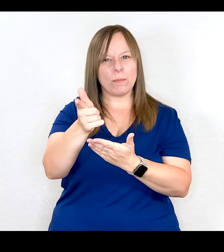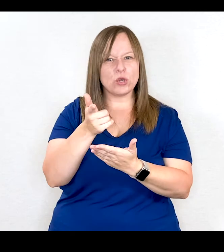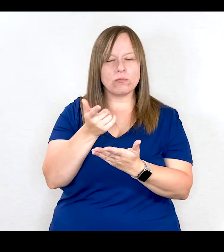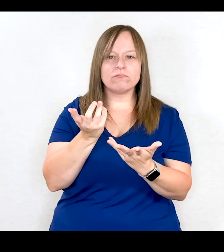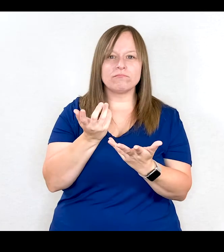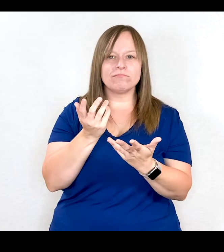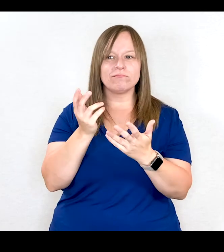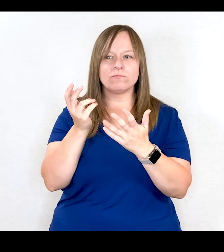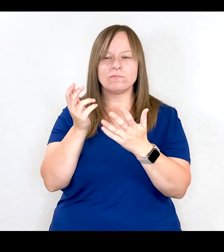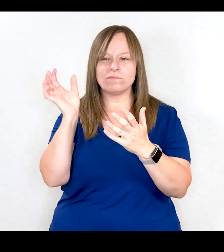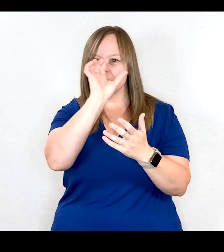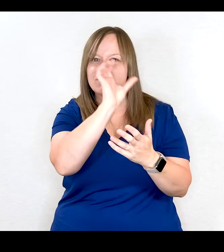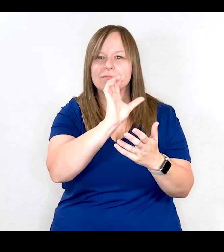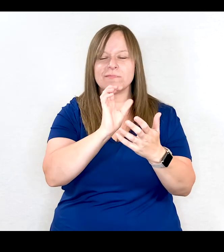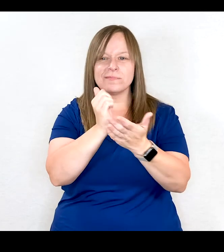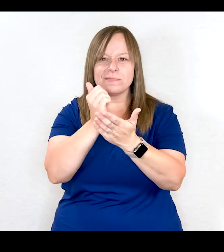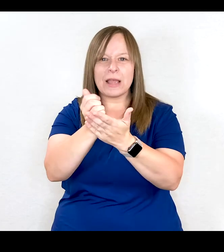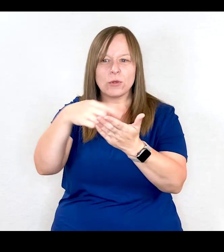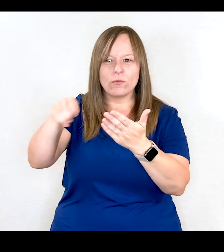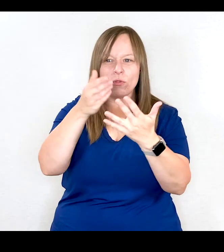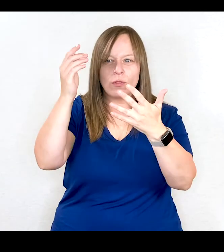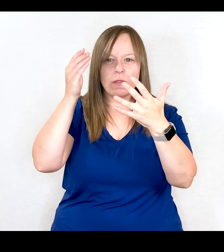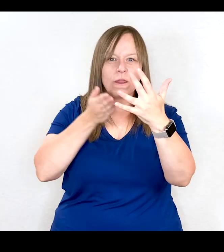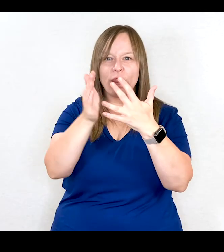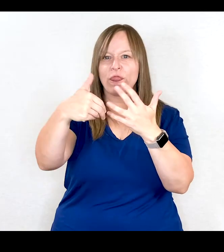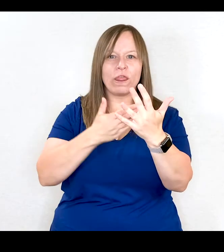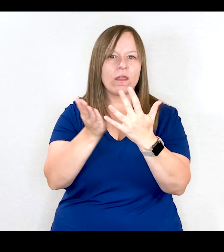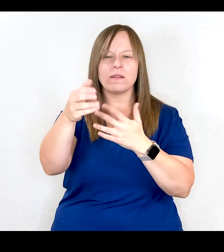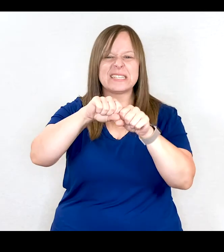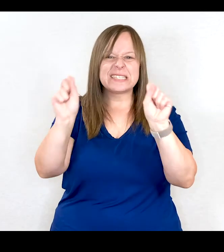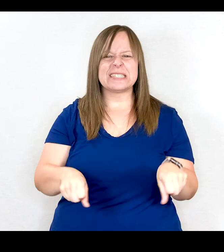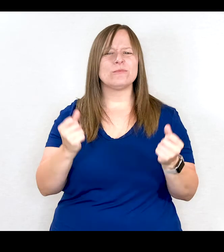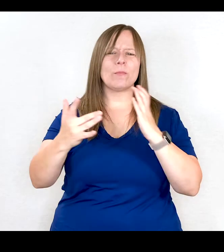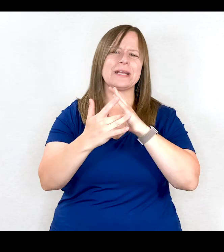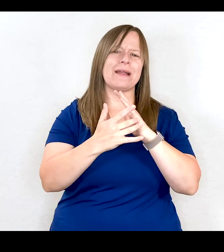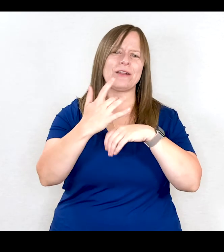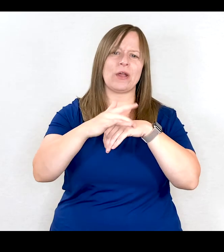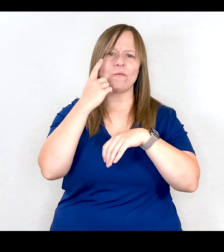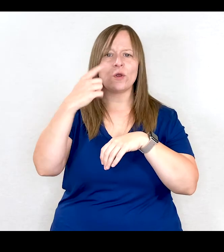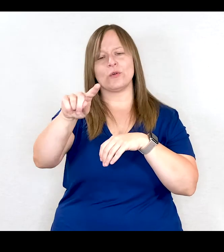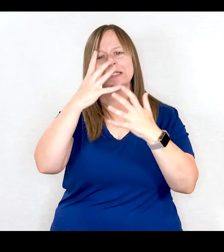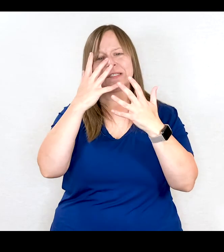and have them help you navigate because there are so many technologies out there.